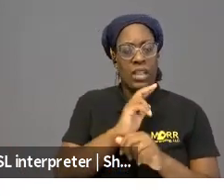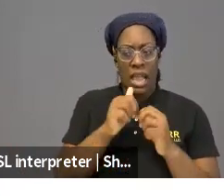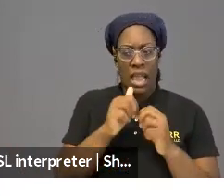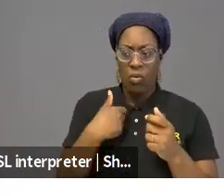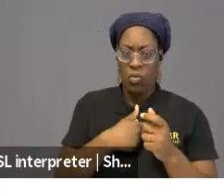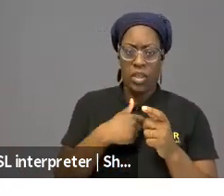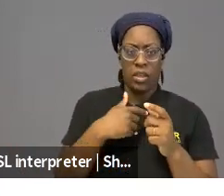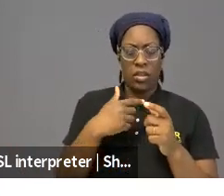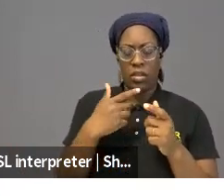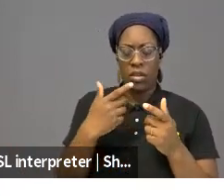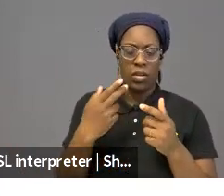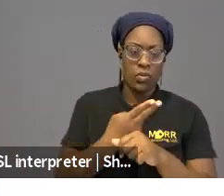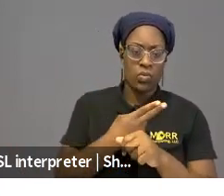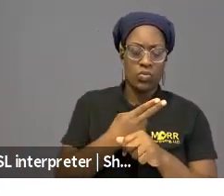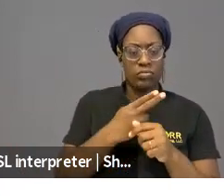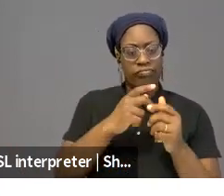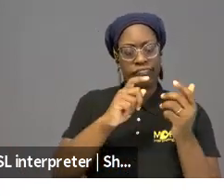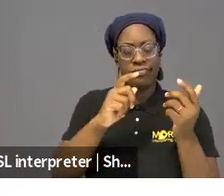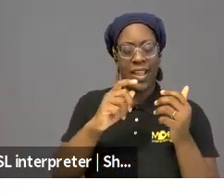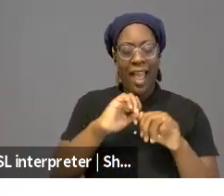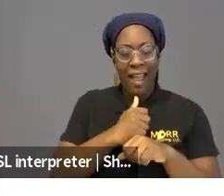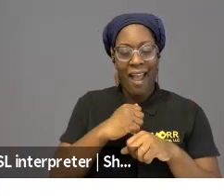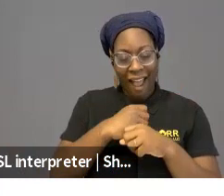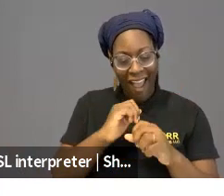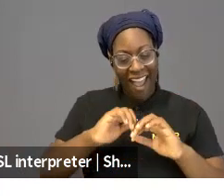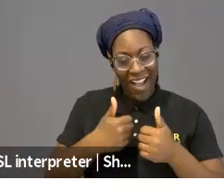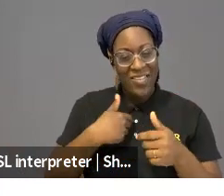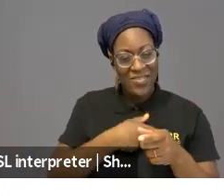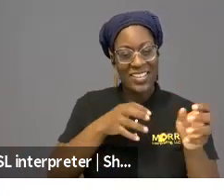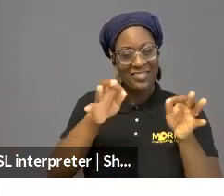And to be honest, Elle is the one I know who I can rely on that if my tutors need help and